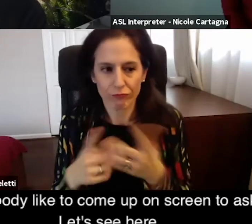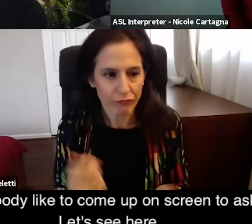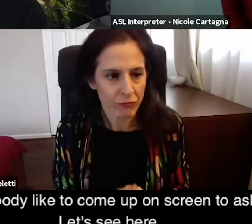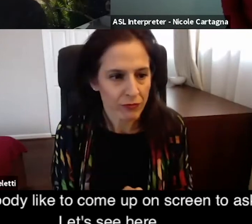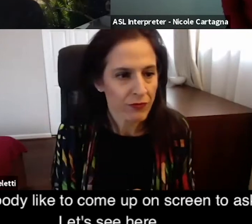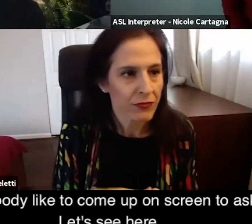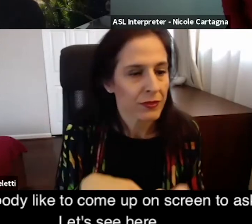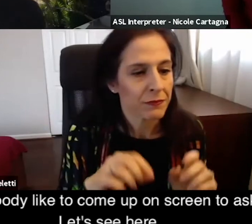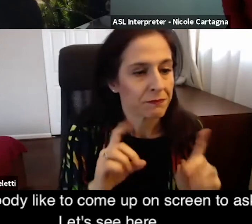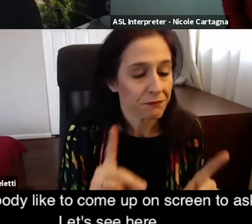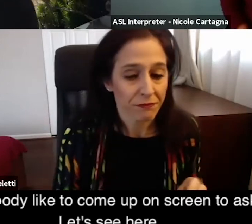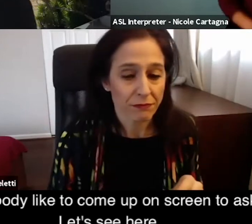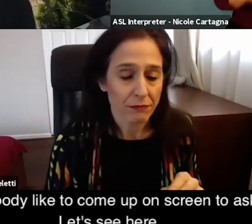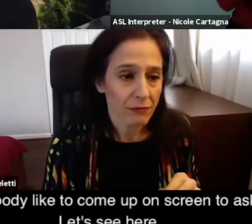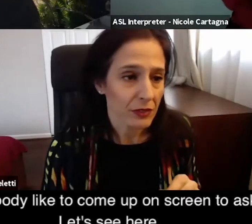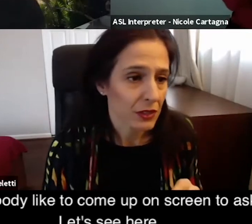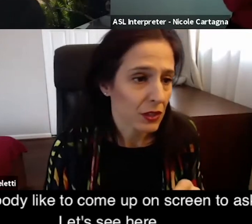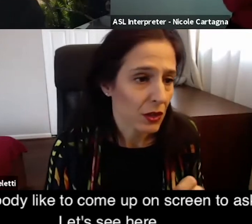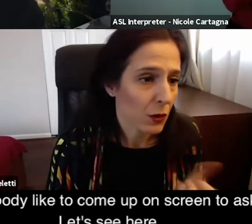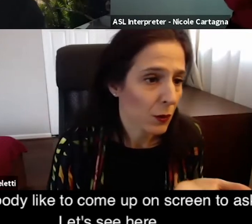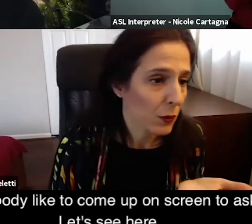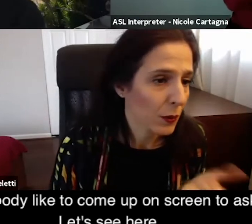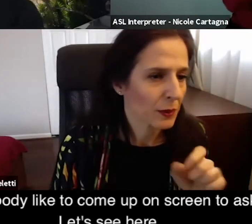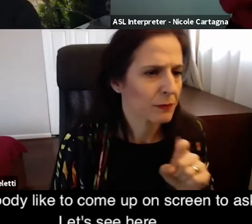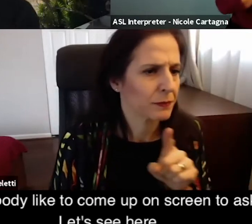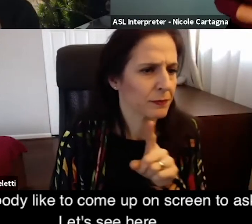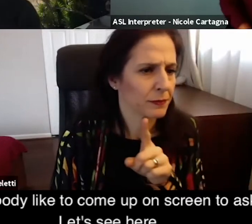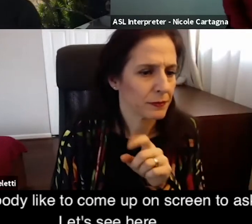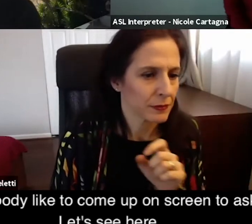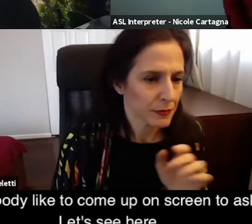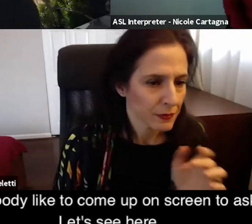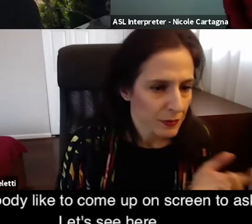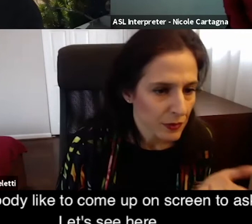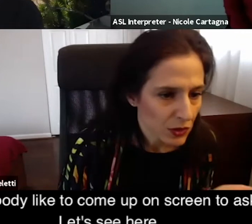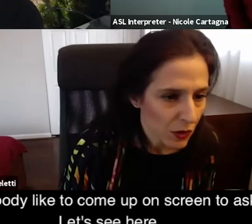and we'll see if anyone would like to pop up on screen to ask their question let's see here